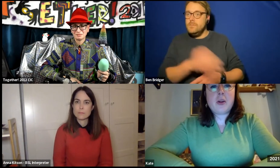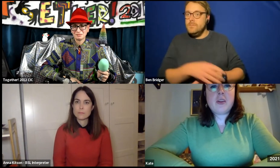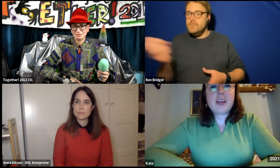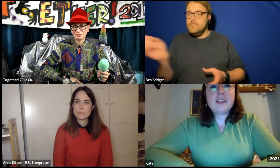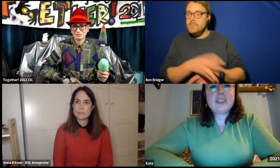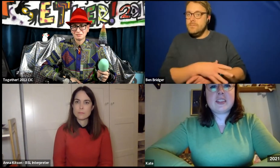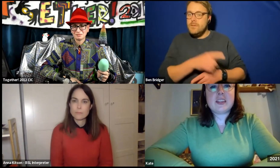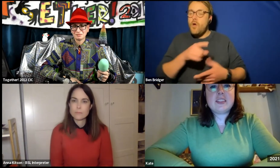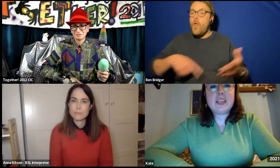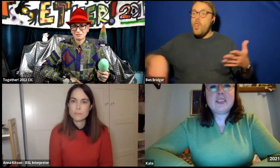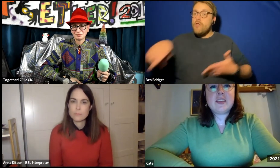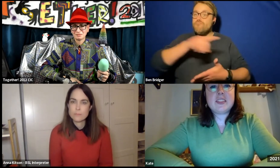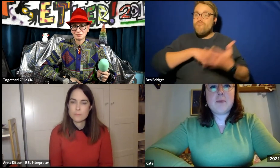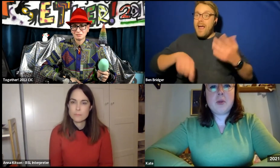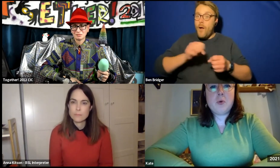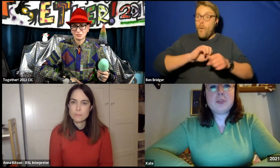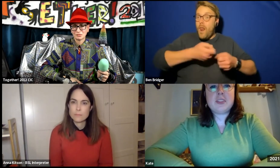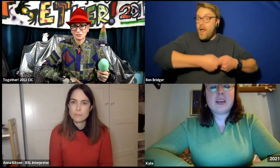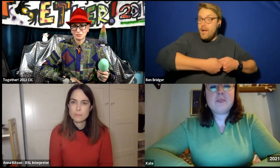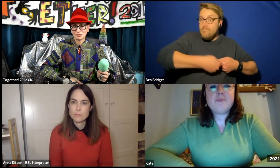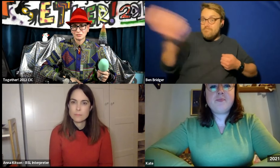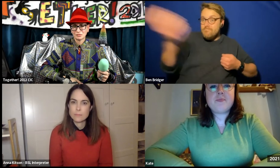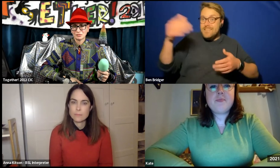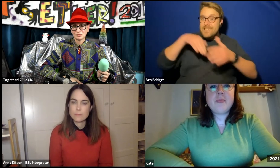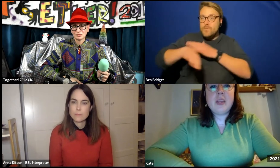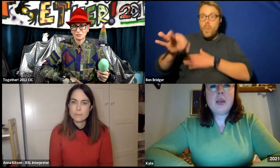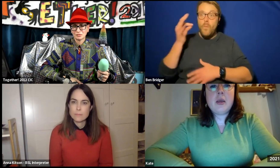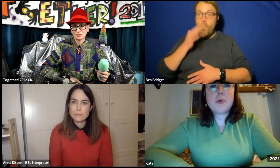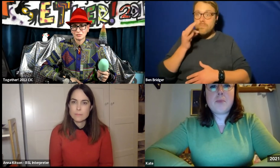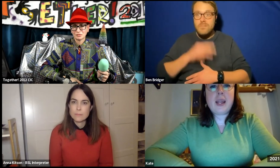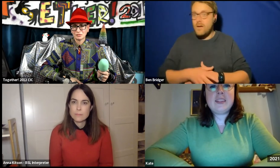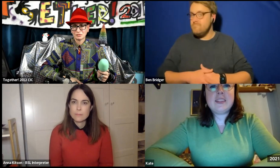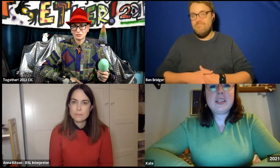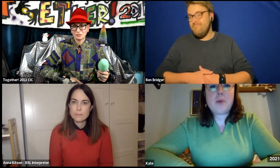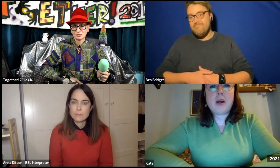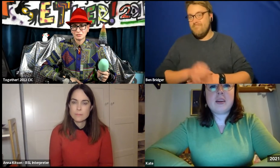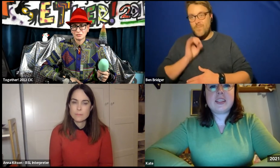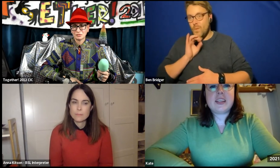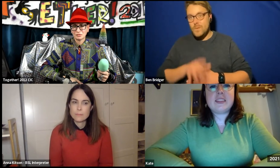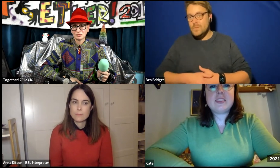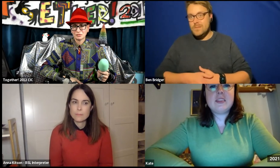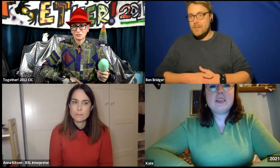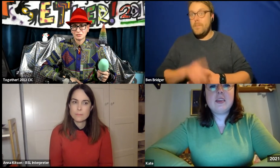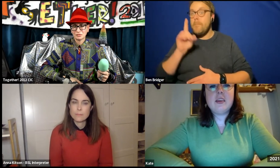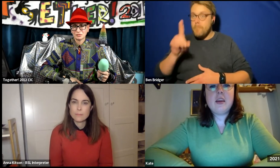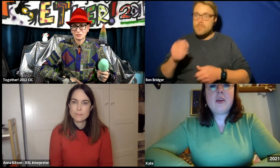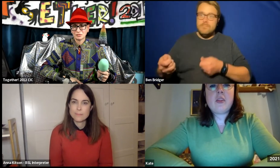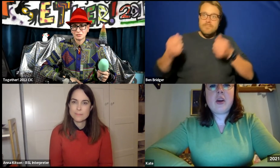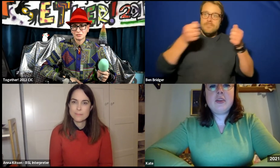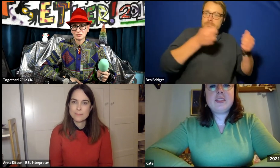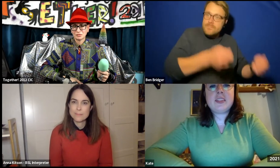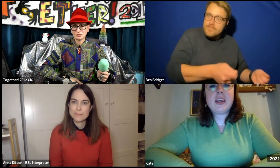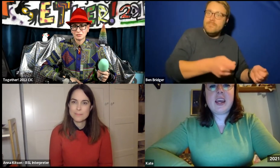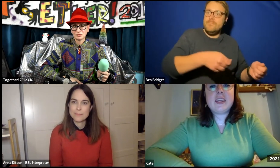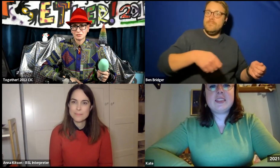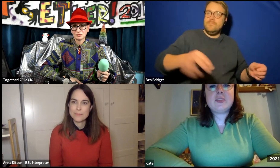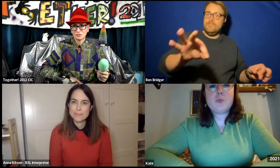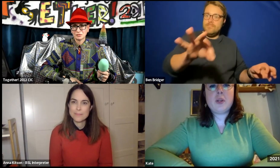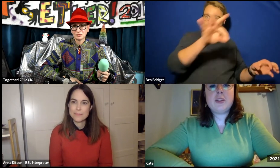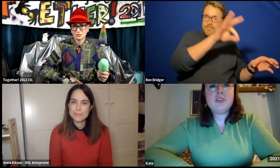Thrown like a discus into the scummy water But played at dinner parties The hosts and guests wouldn't